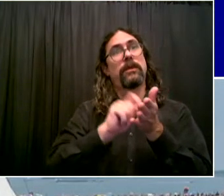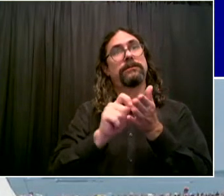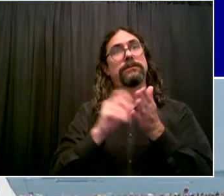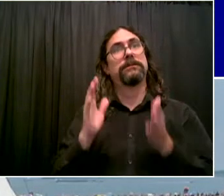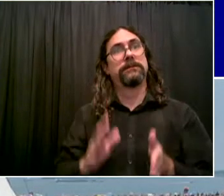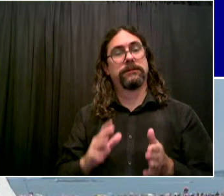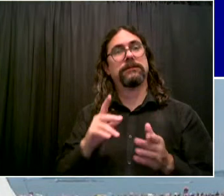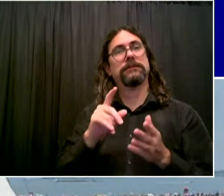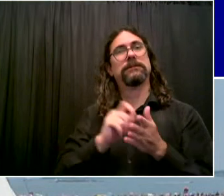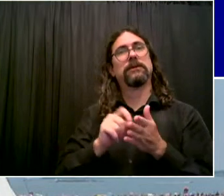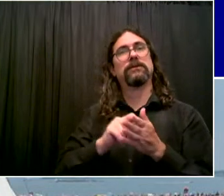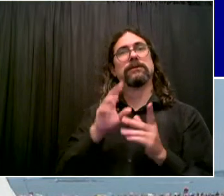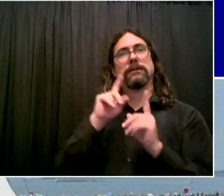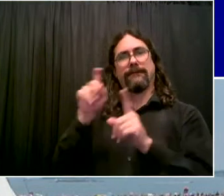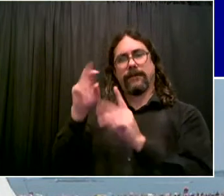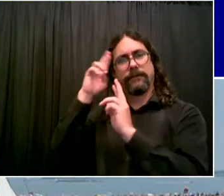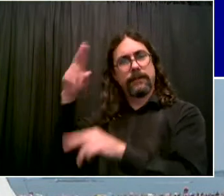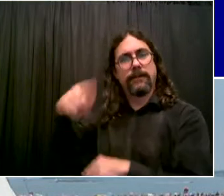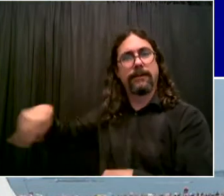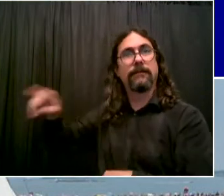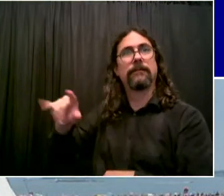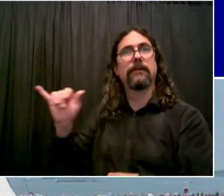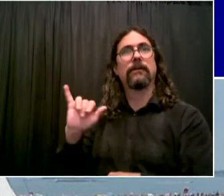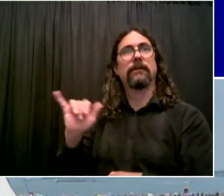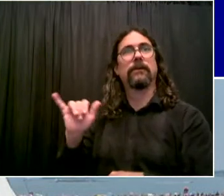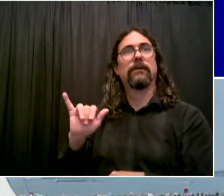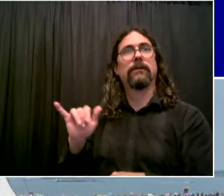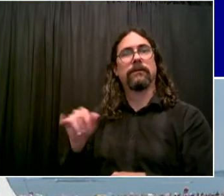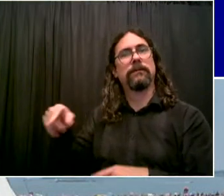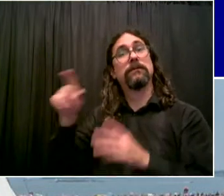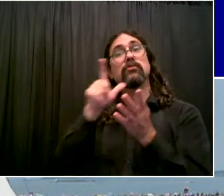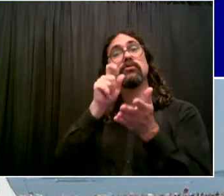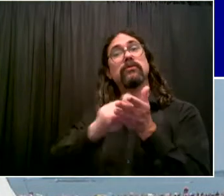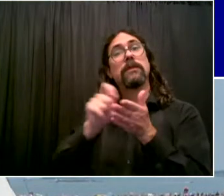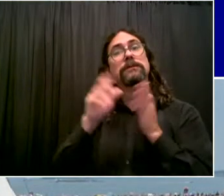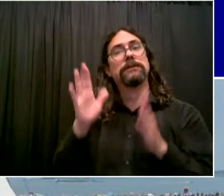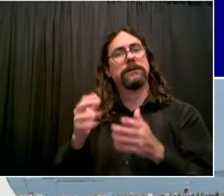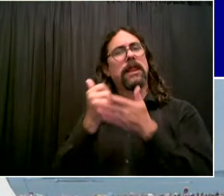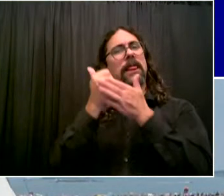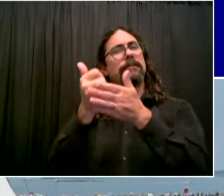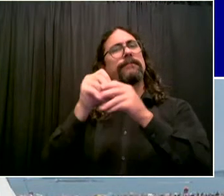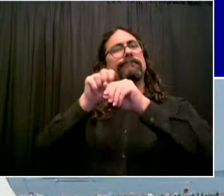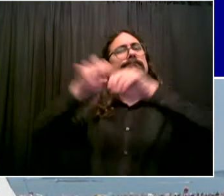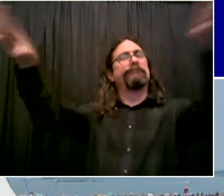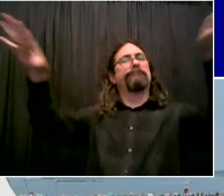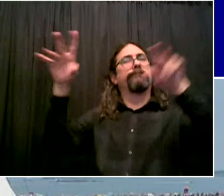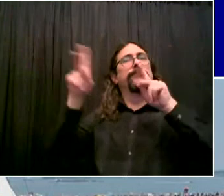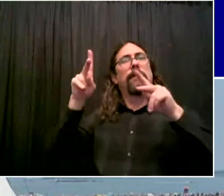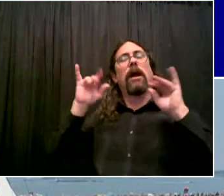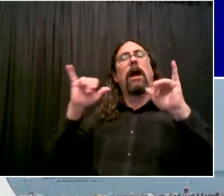HIP-HOP, THOSE THAT WERE ABLE TO ARTICULATE WHAT HAPPENED